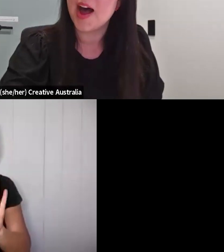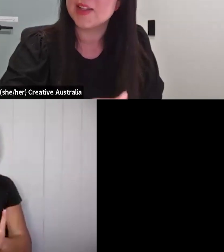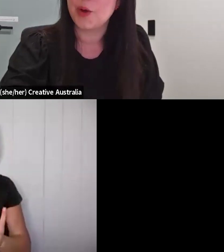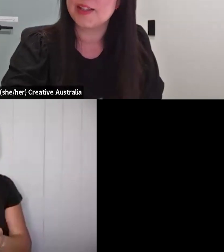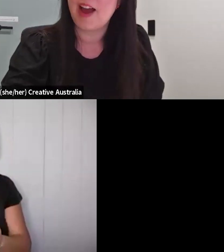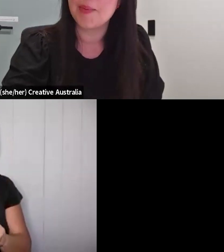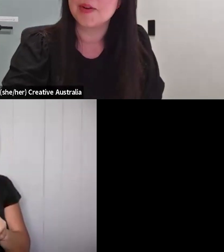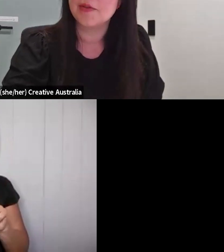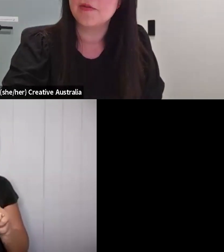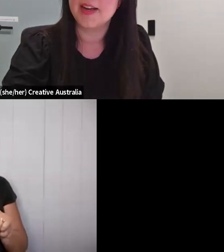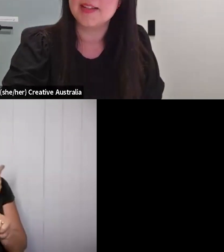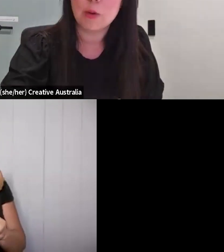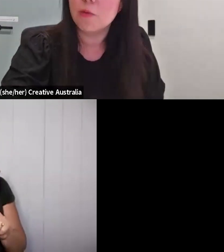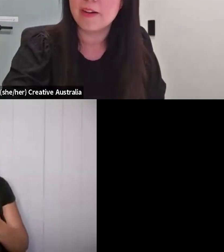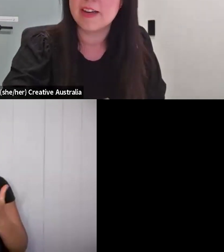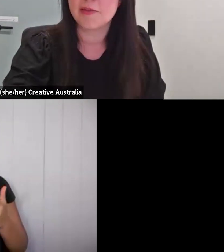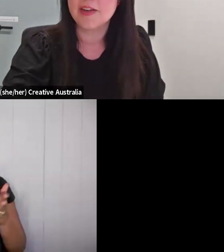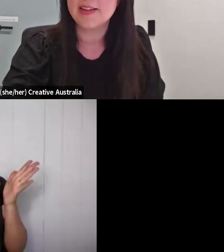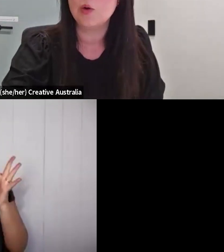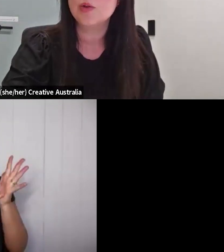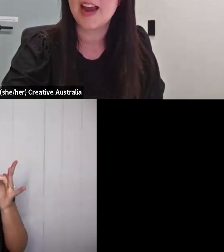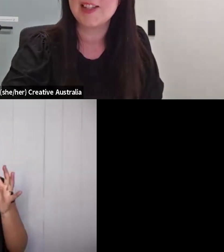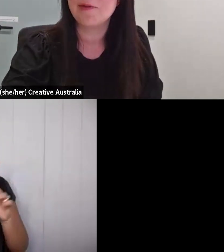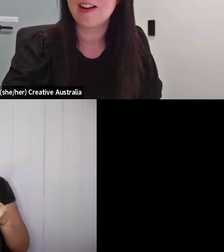past works that have happened for Venice, they are all really different, they all take different